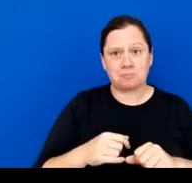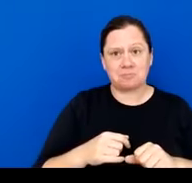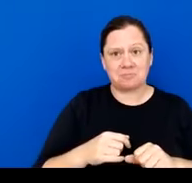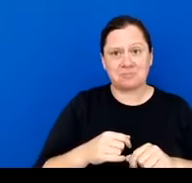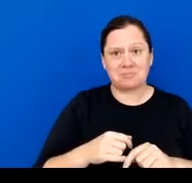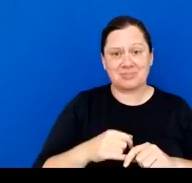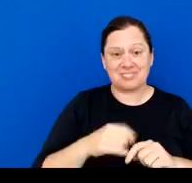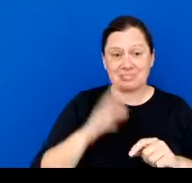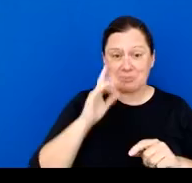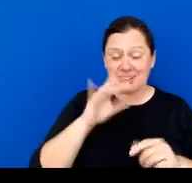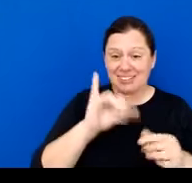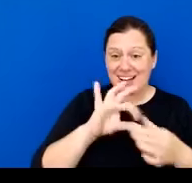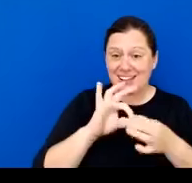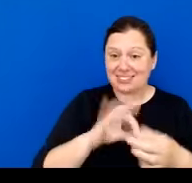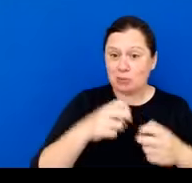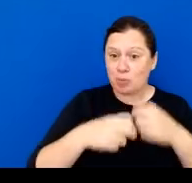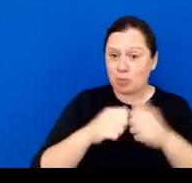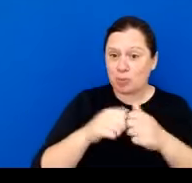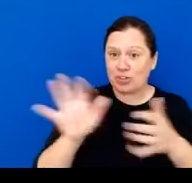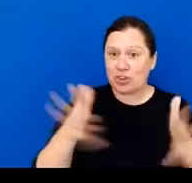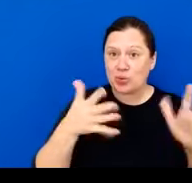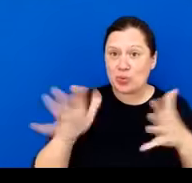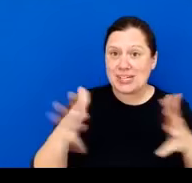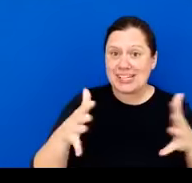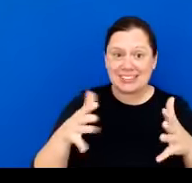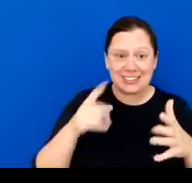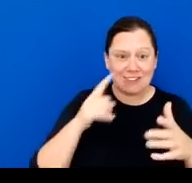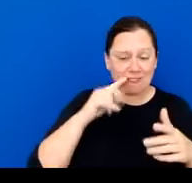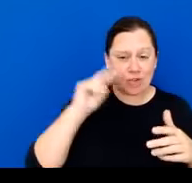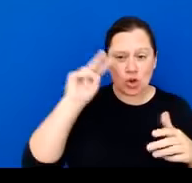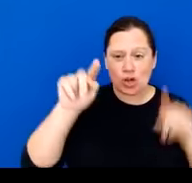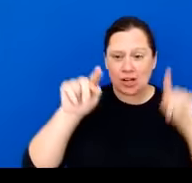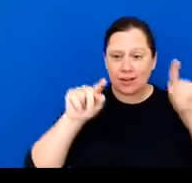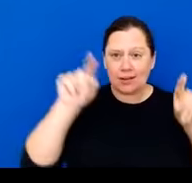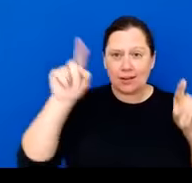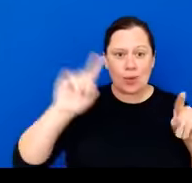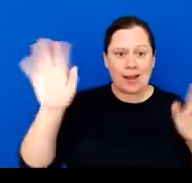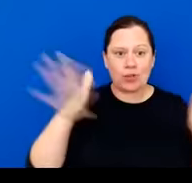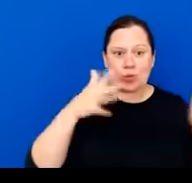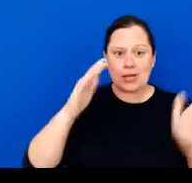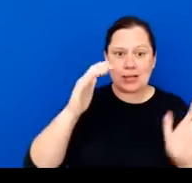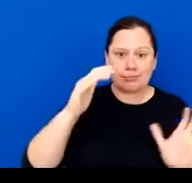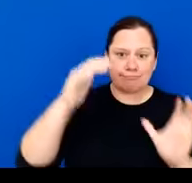around and even if you zoom in you'll see little spots here and there where we might have